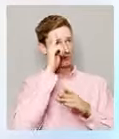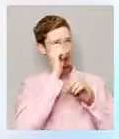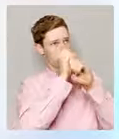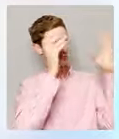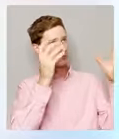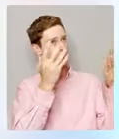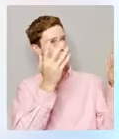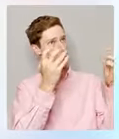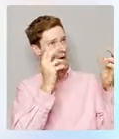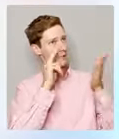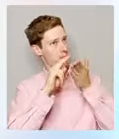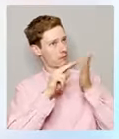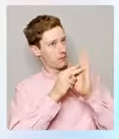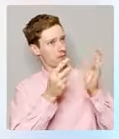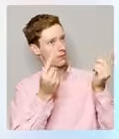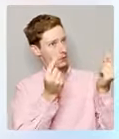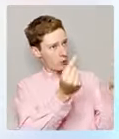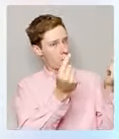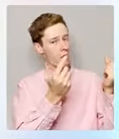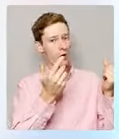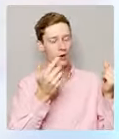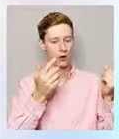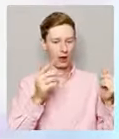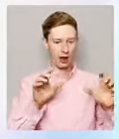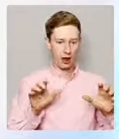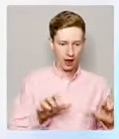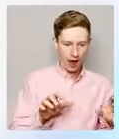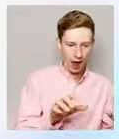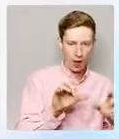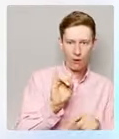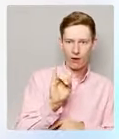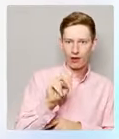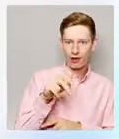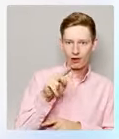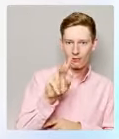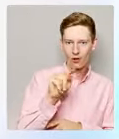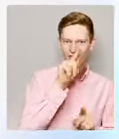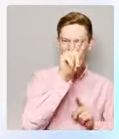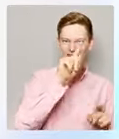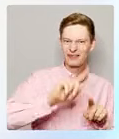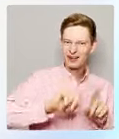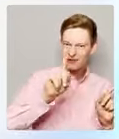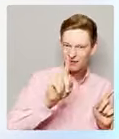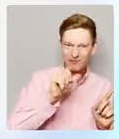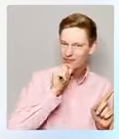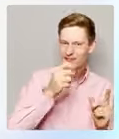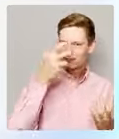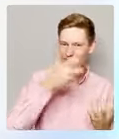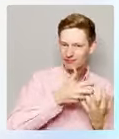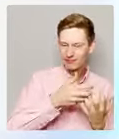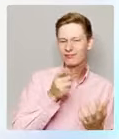their intent, with the inputs they're providing to the game or application? Now here's an example anyone who's played